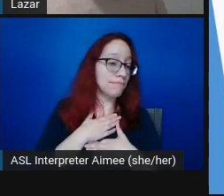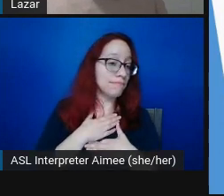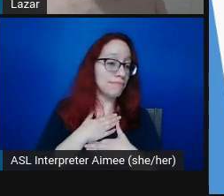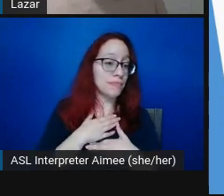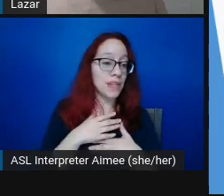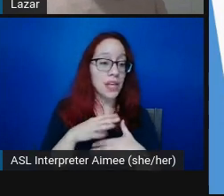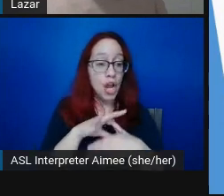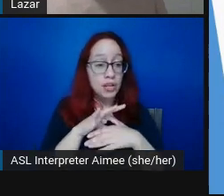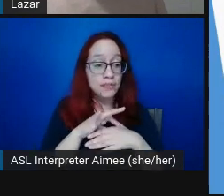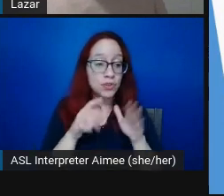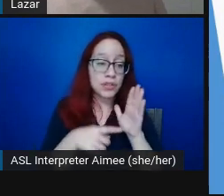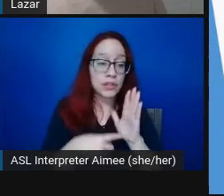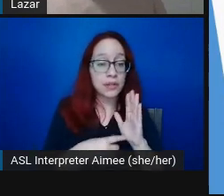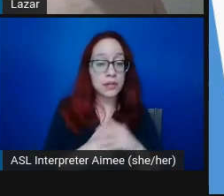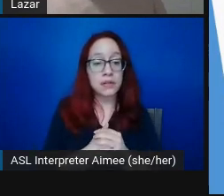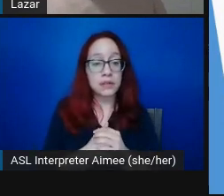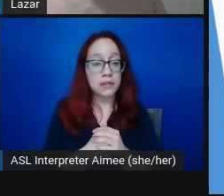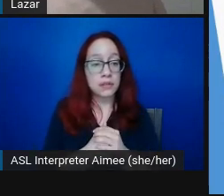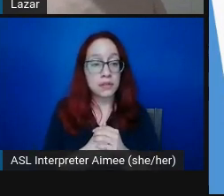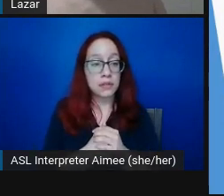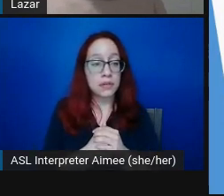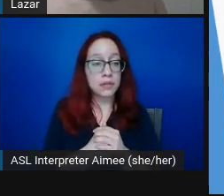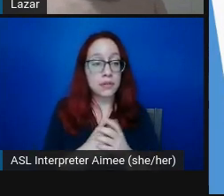For example, I'm passionate about public speaking